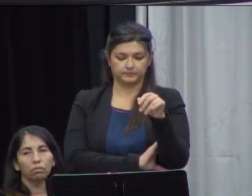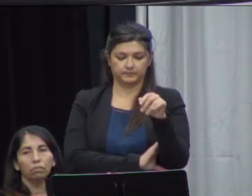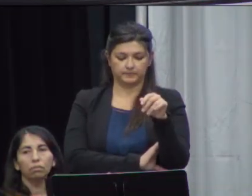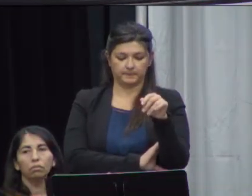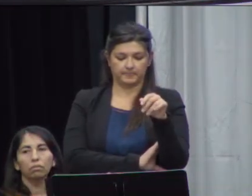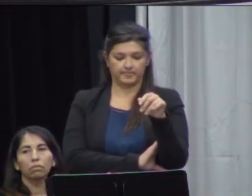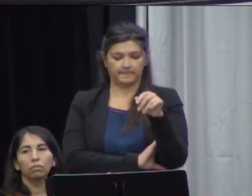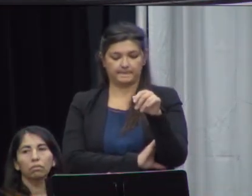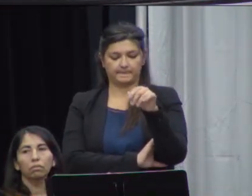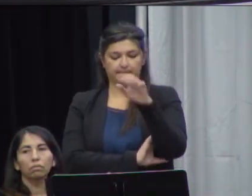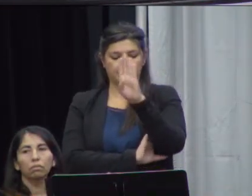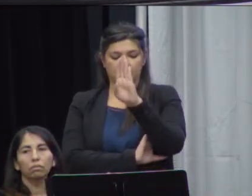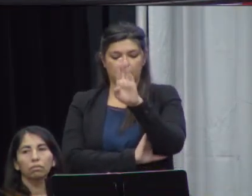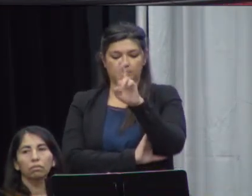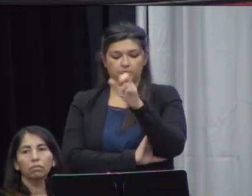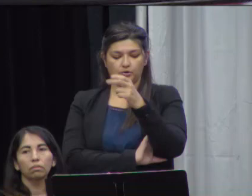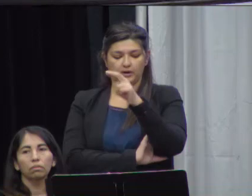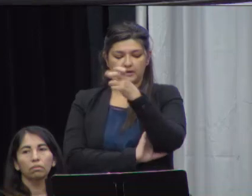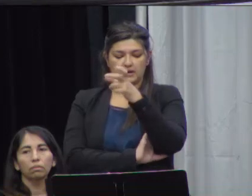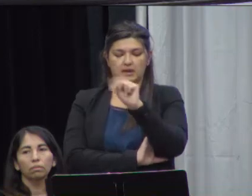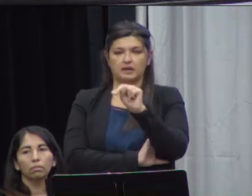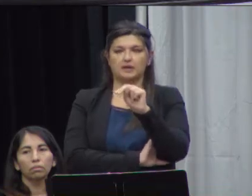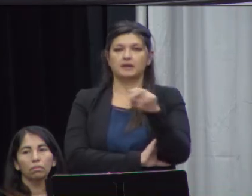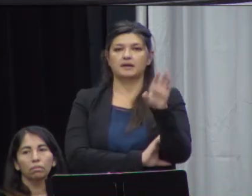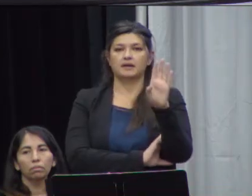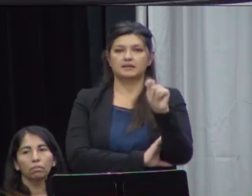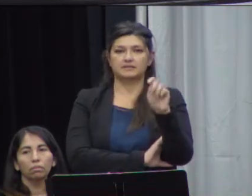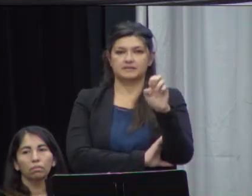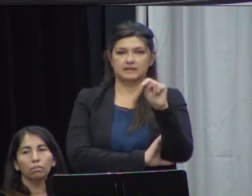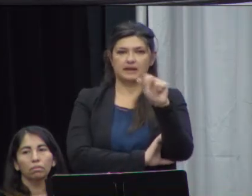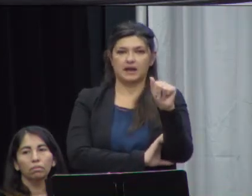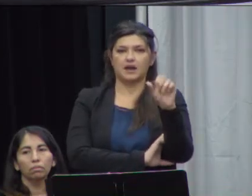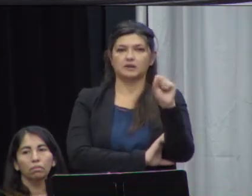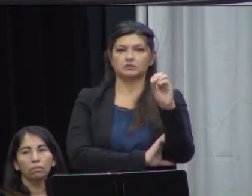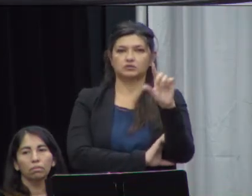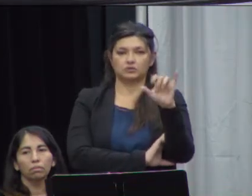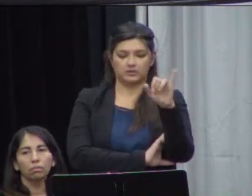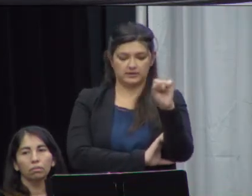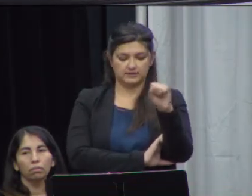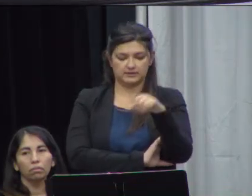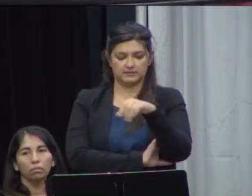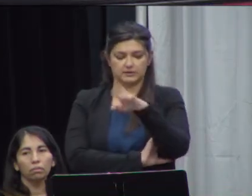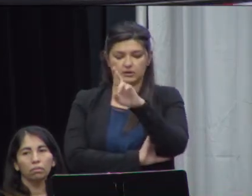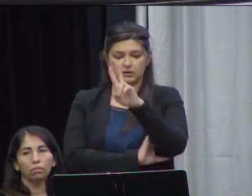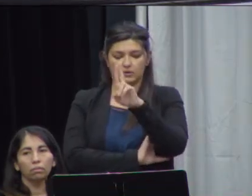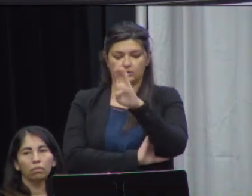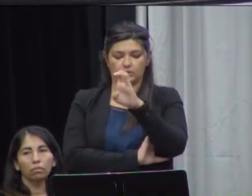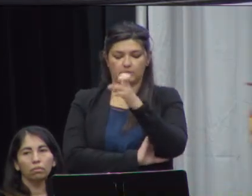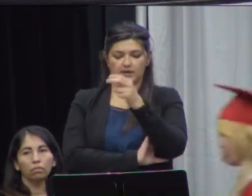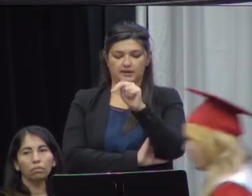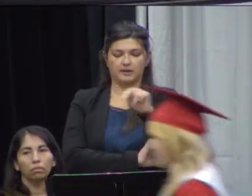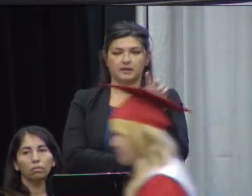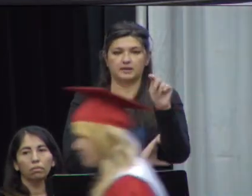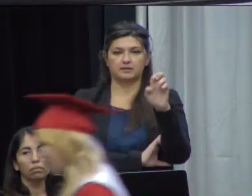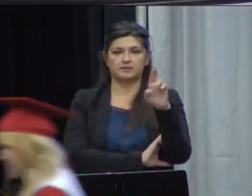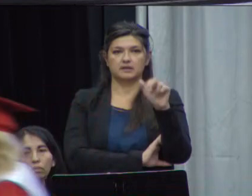Brandon Tena Solis. (audience applauds) Ruben Teran. (audience applauds)